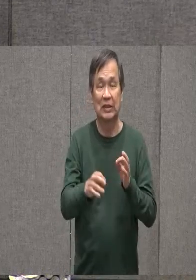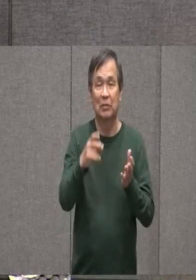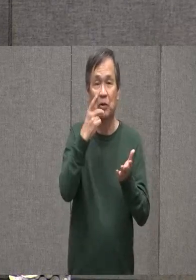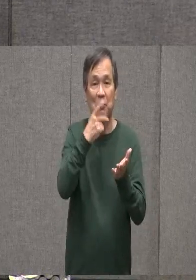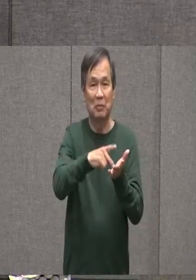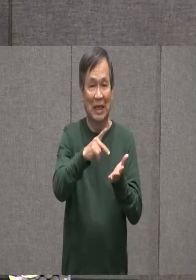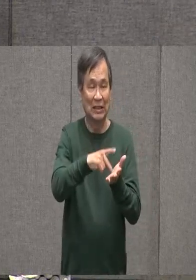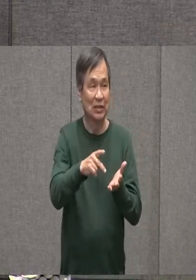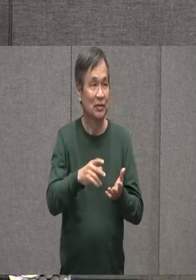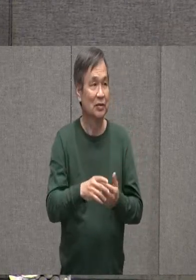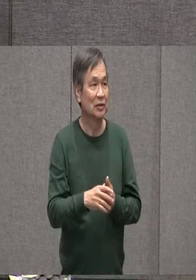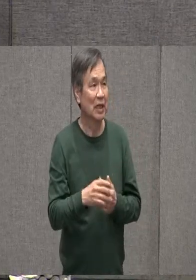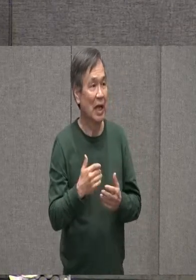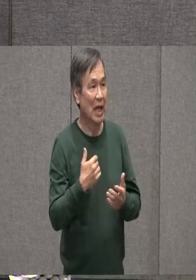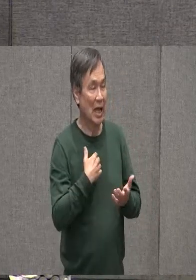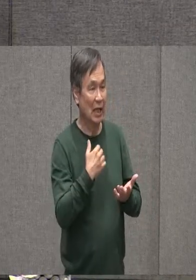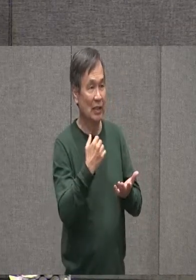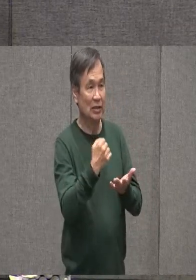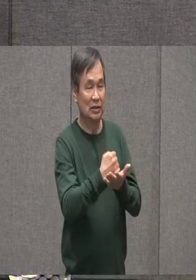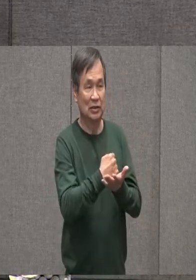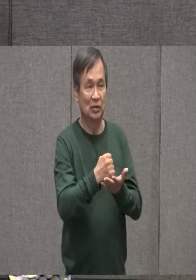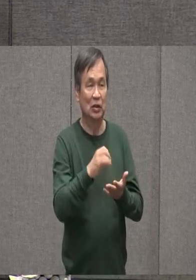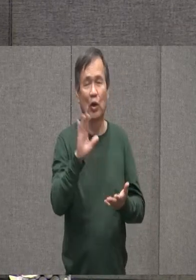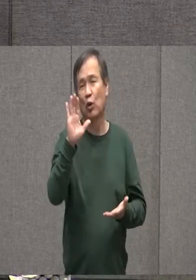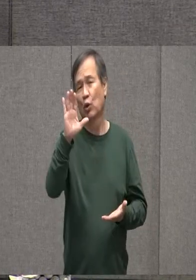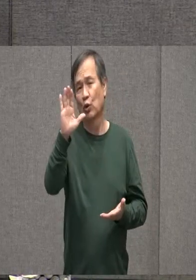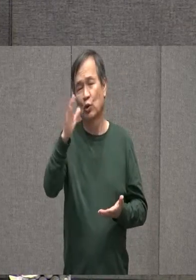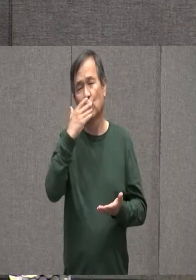Okay, a pencil has an eraser. That's a great printing tool.